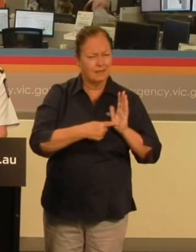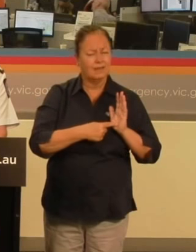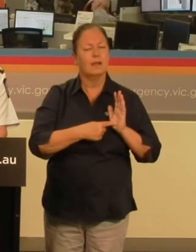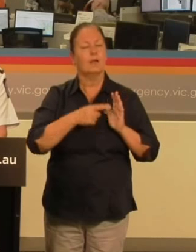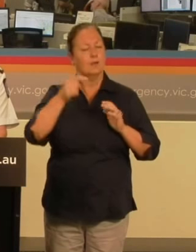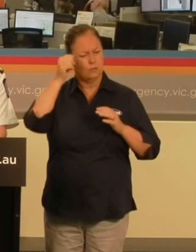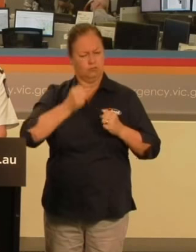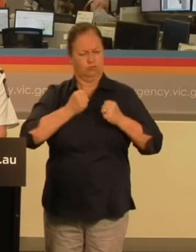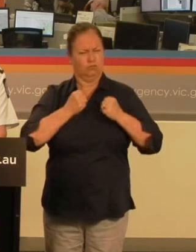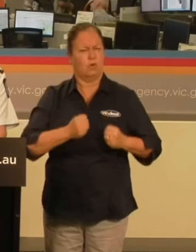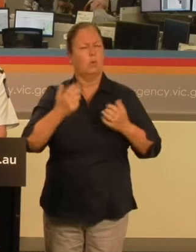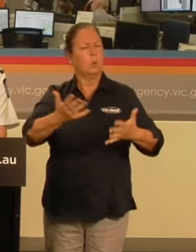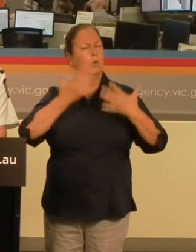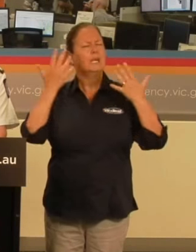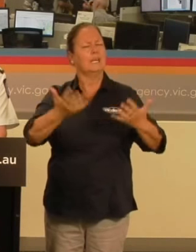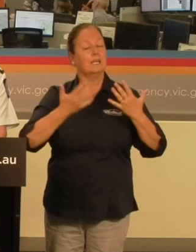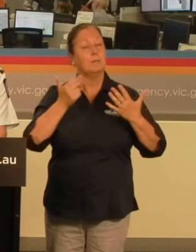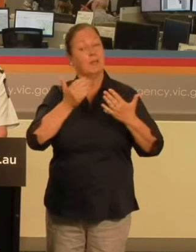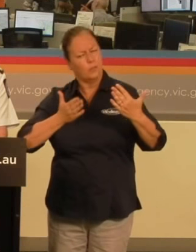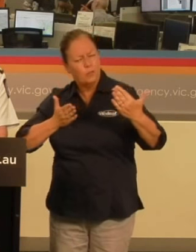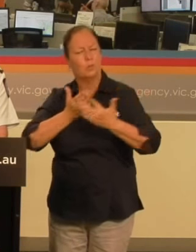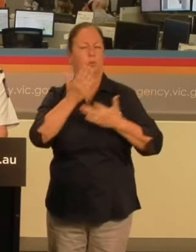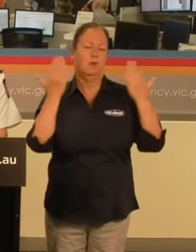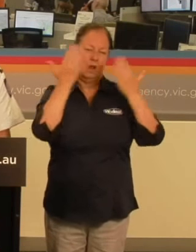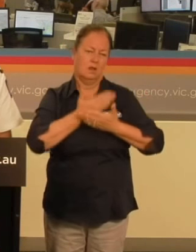strong winds that they'll be strong or not now what does that mean in a fire--